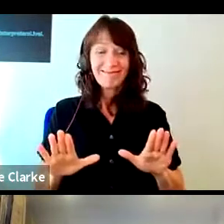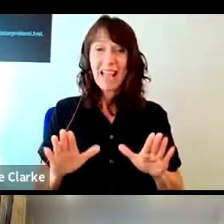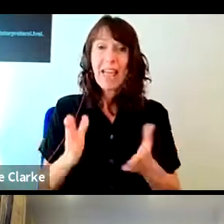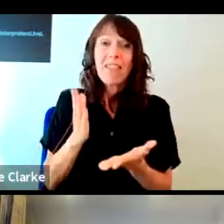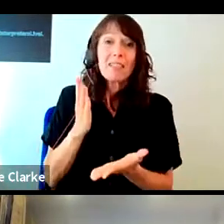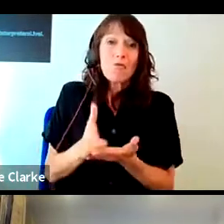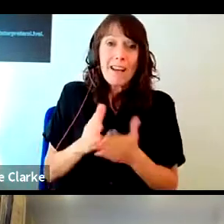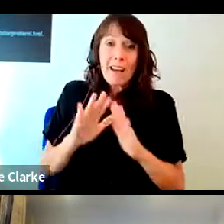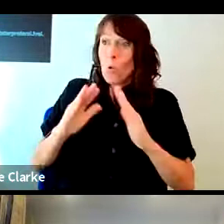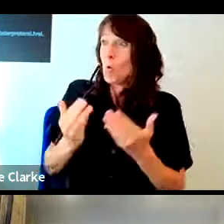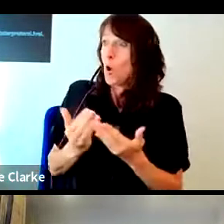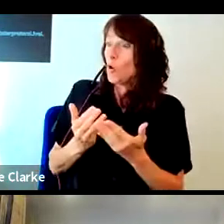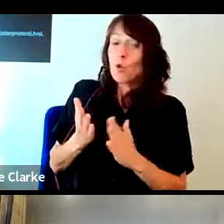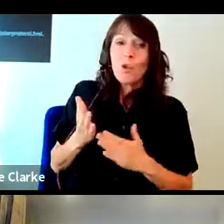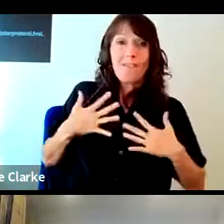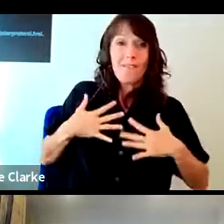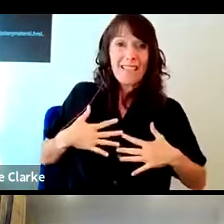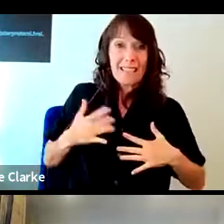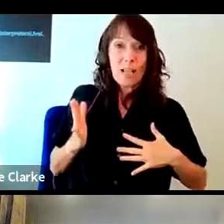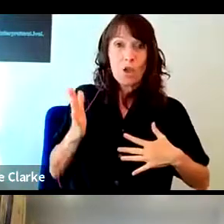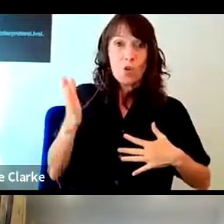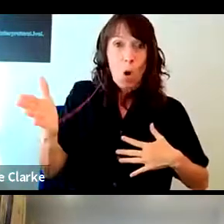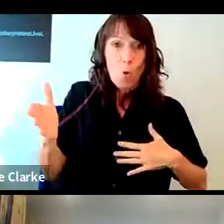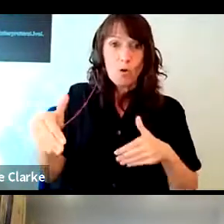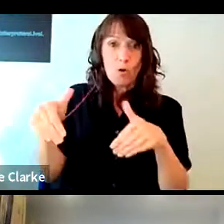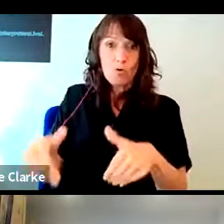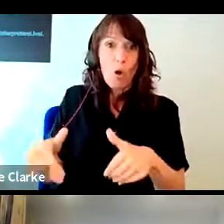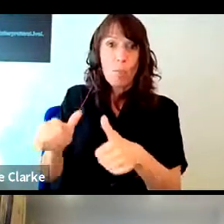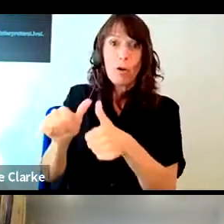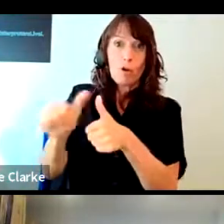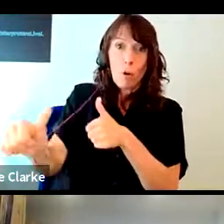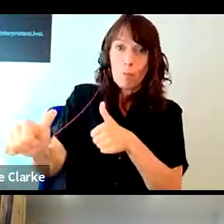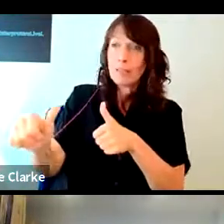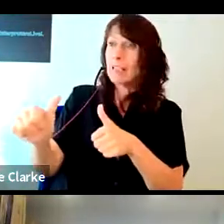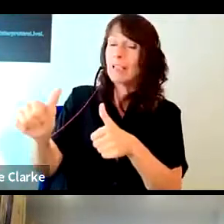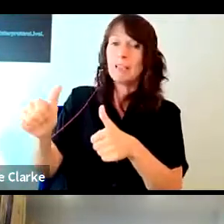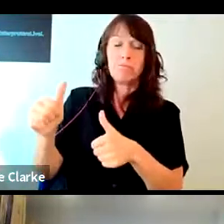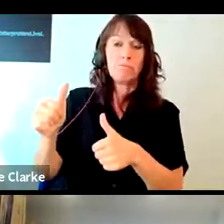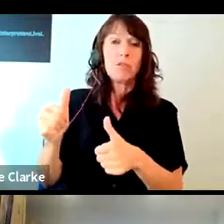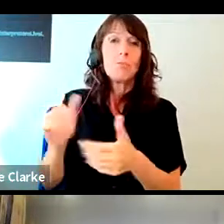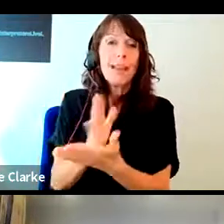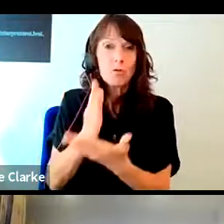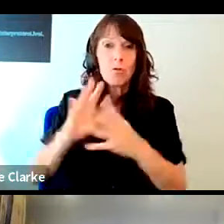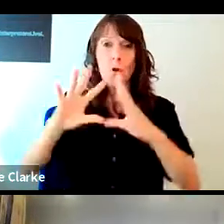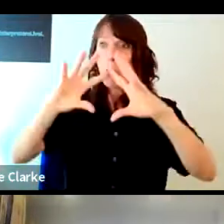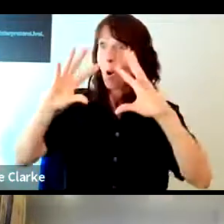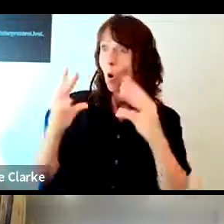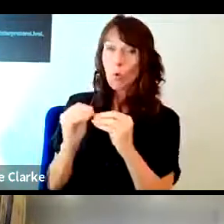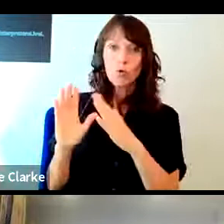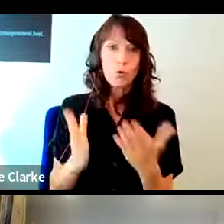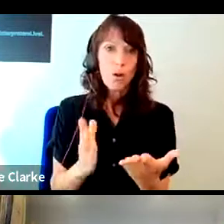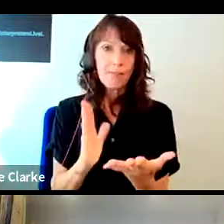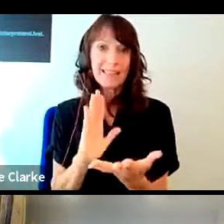to them as well. And making sure that whole service is accessible, not just the bit online.